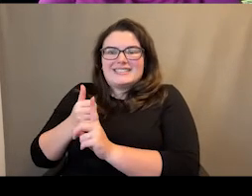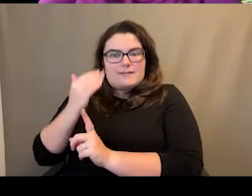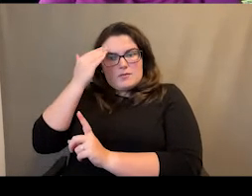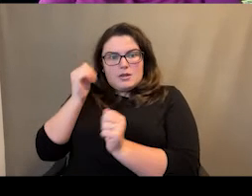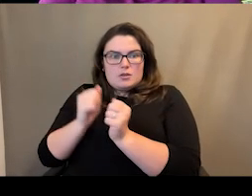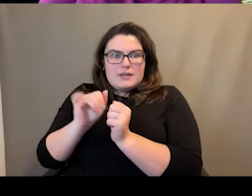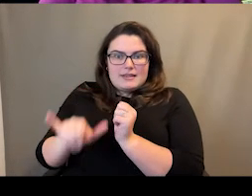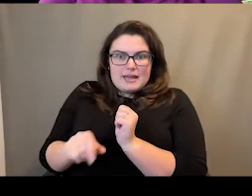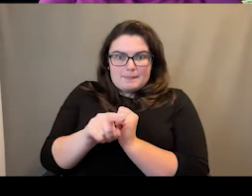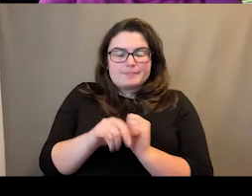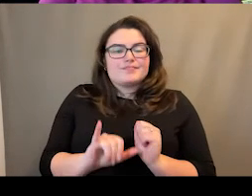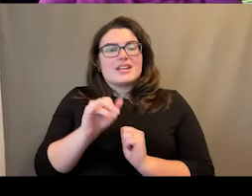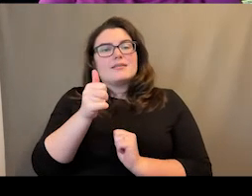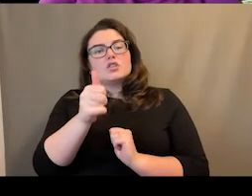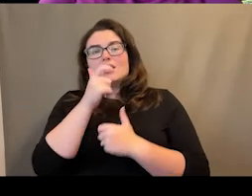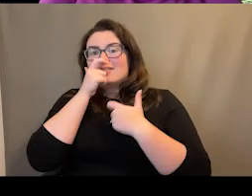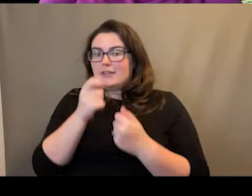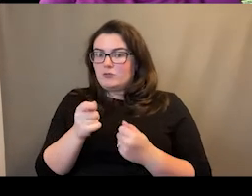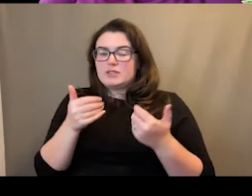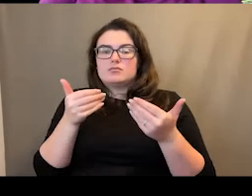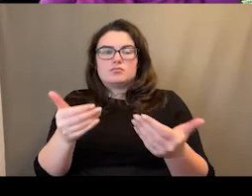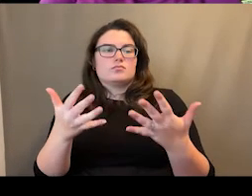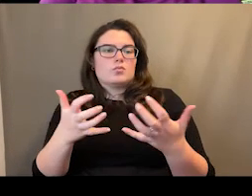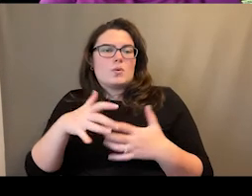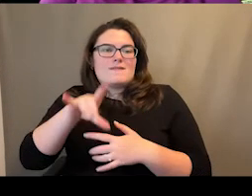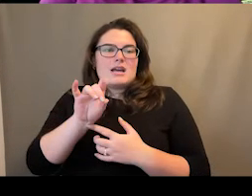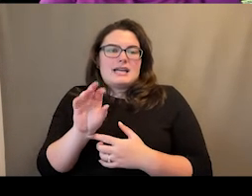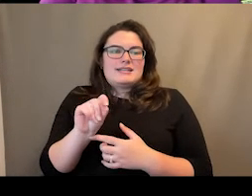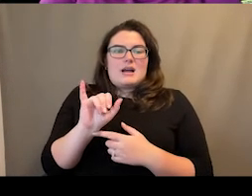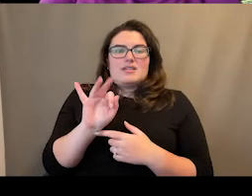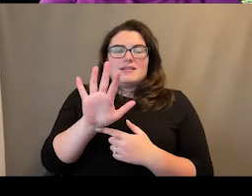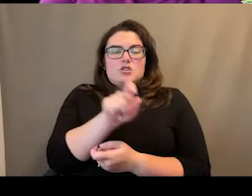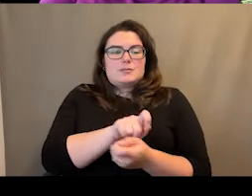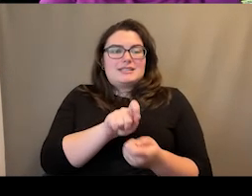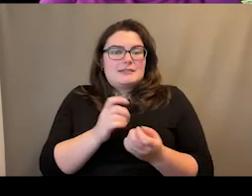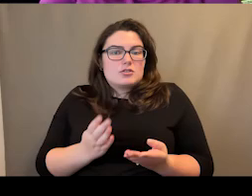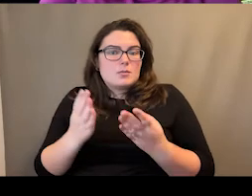If you are interested in finding out if your particular proposal or